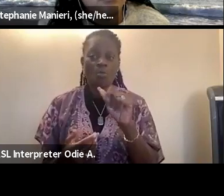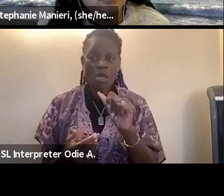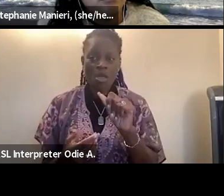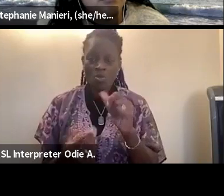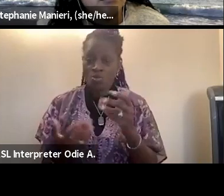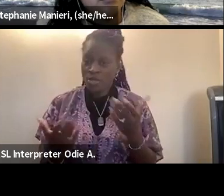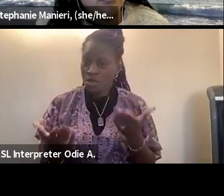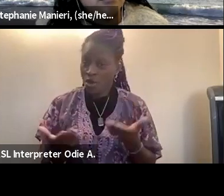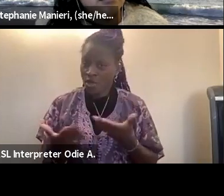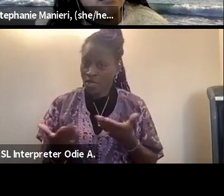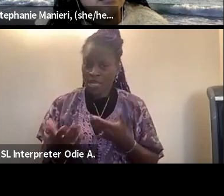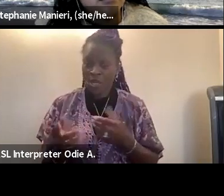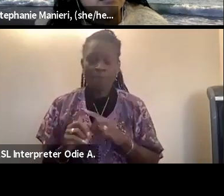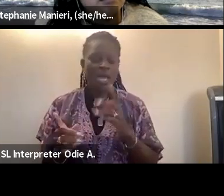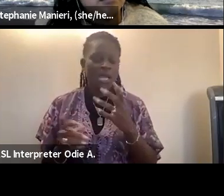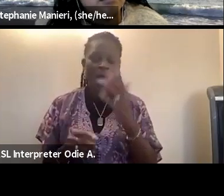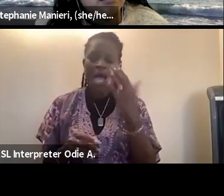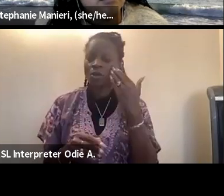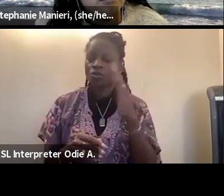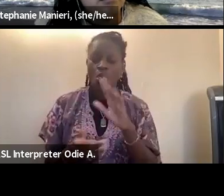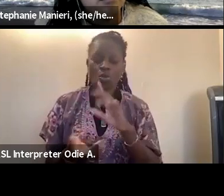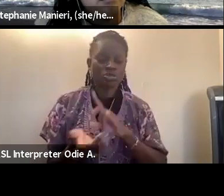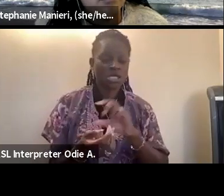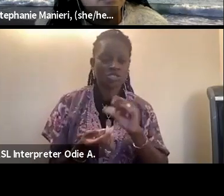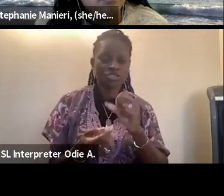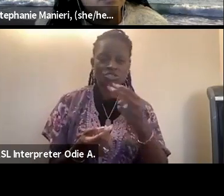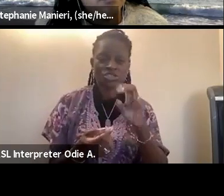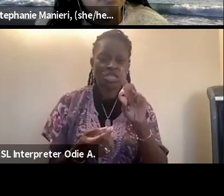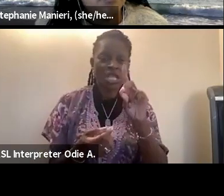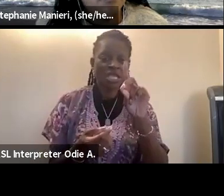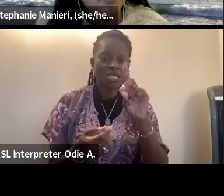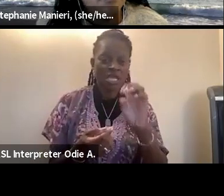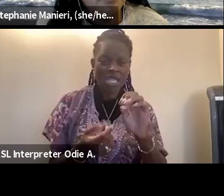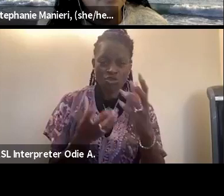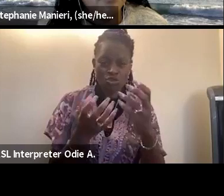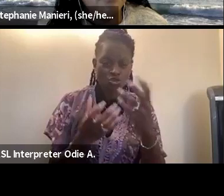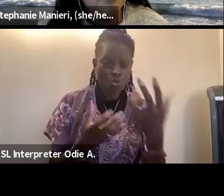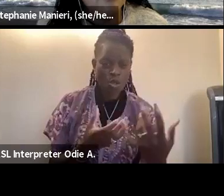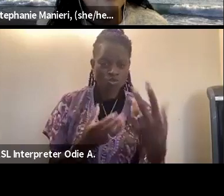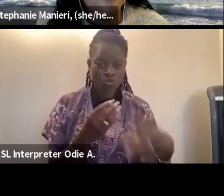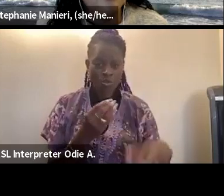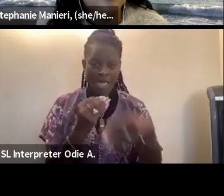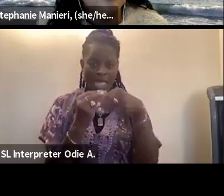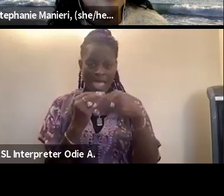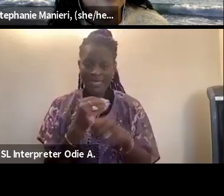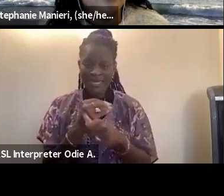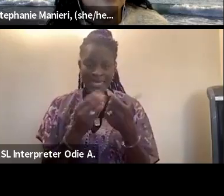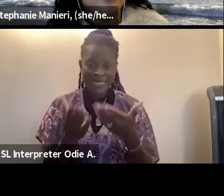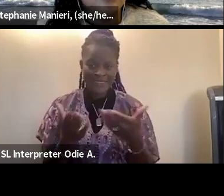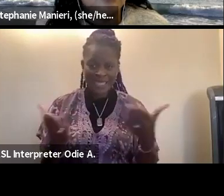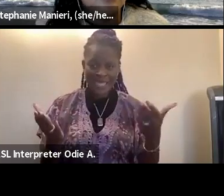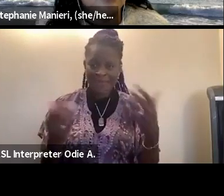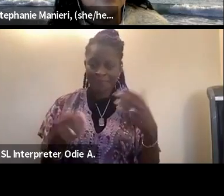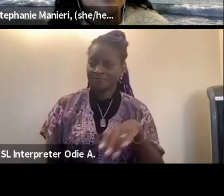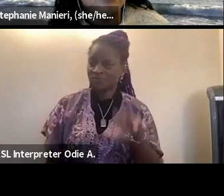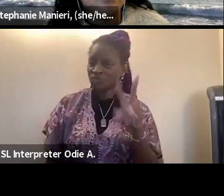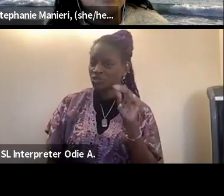I don't know, Doctor Chande, if you want to add anything to that. No, I think that covers it.